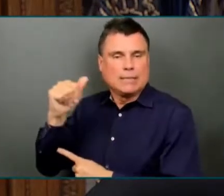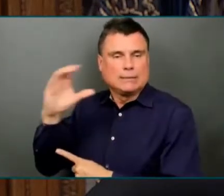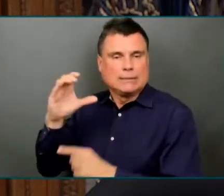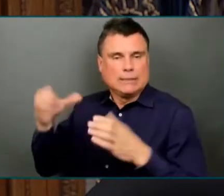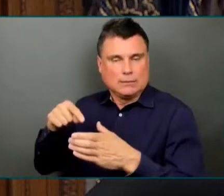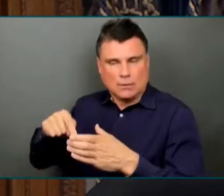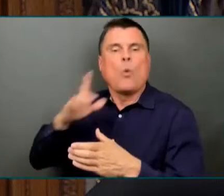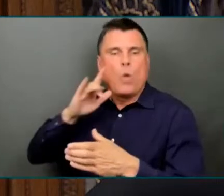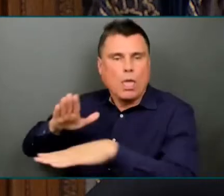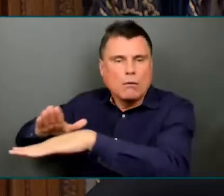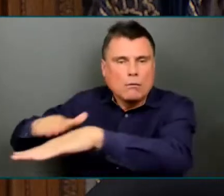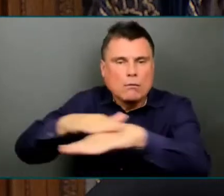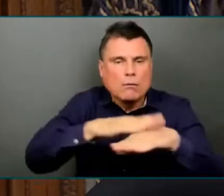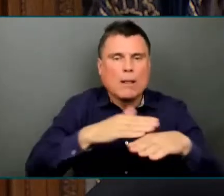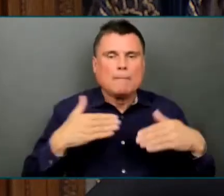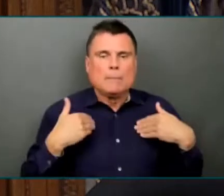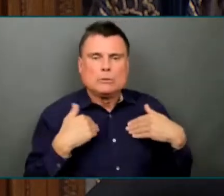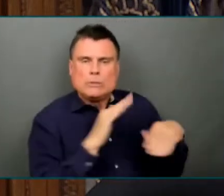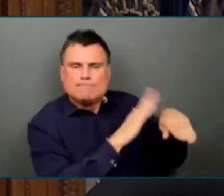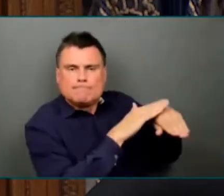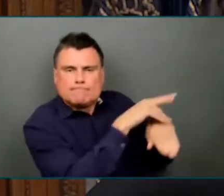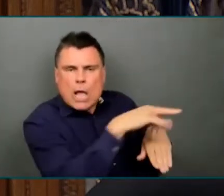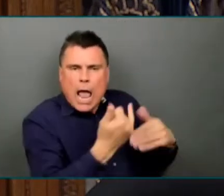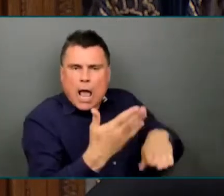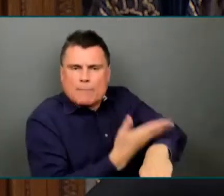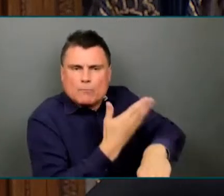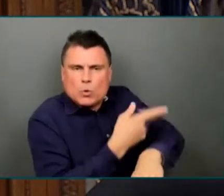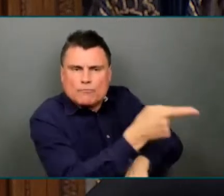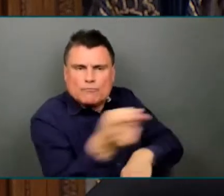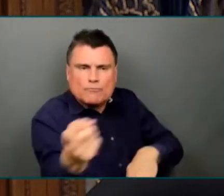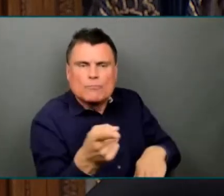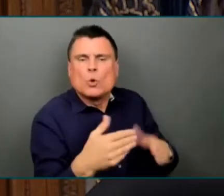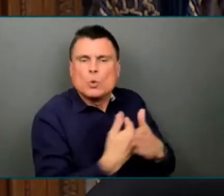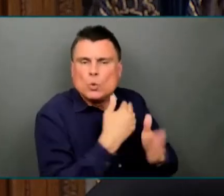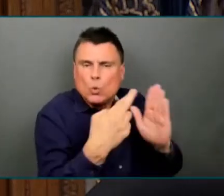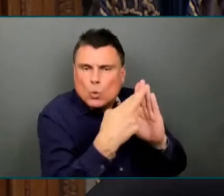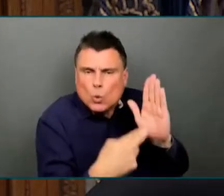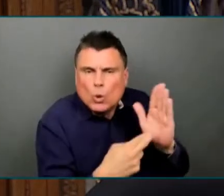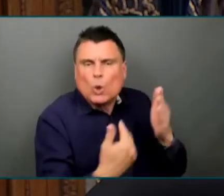As I mentioned earlier, a guiding principle of our consultations and of the legislation is “Nothing